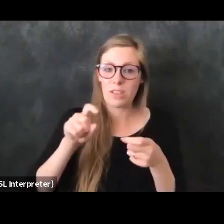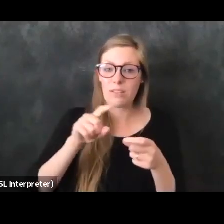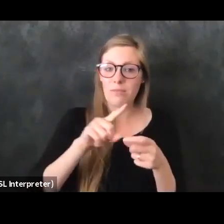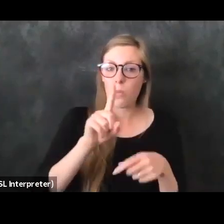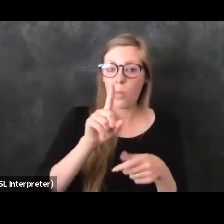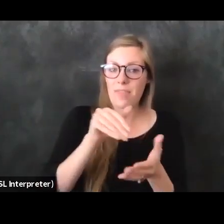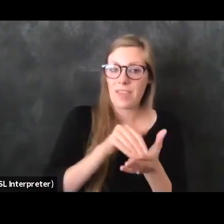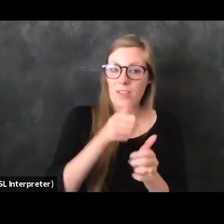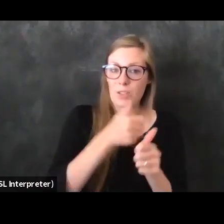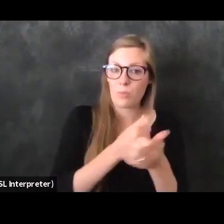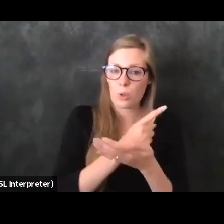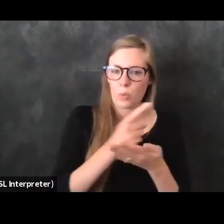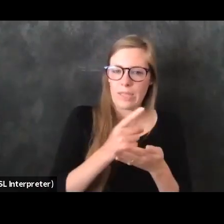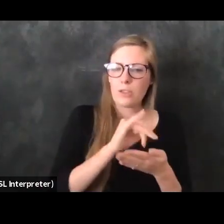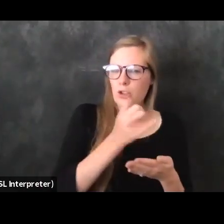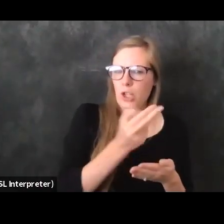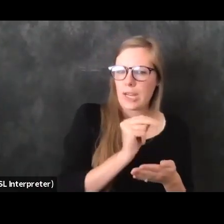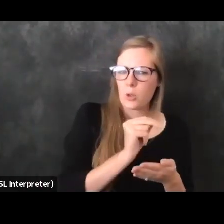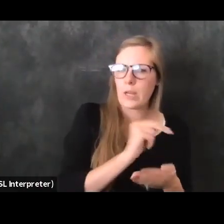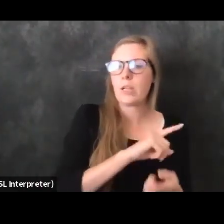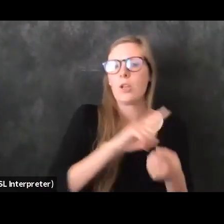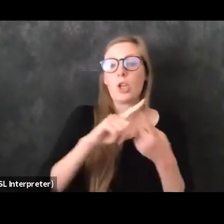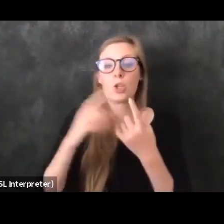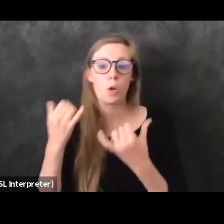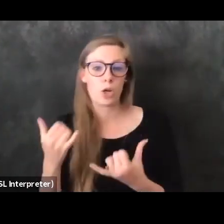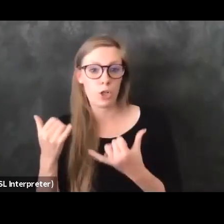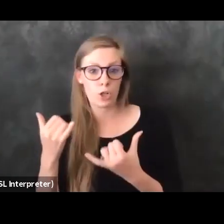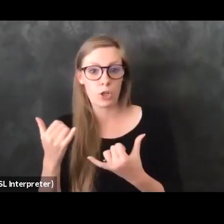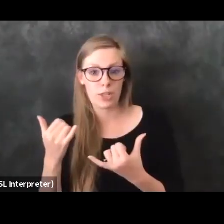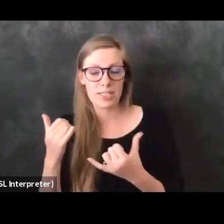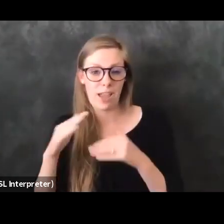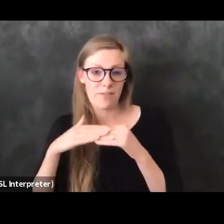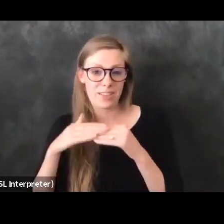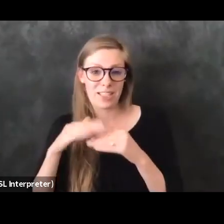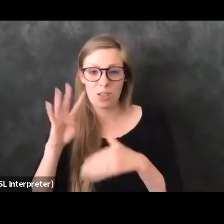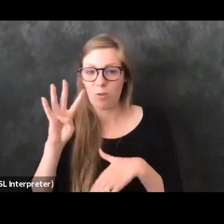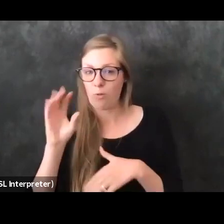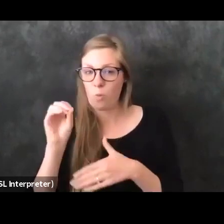week in early January to our current capacity of at least 40 thousand per week.